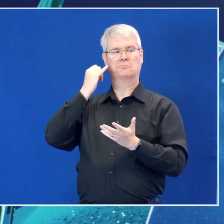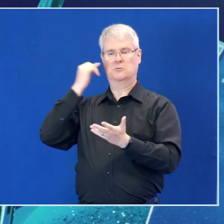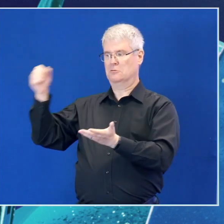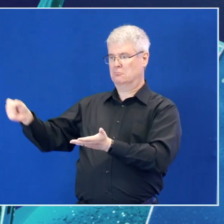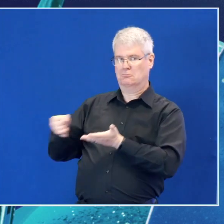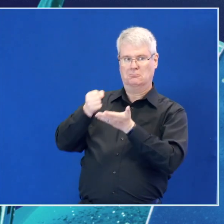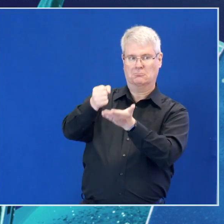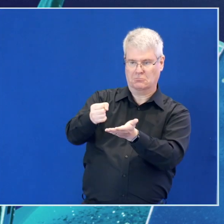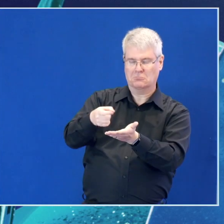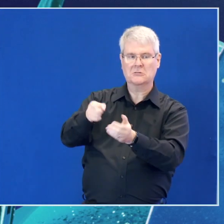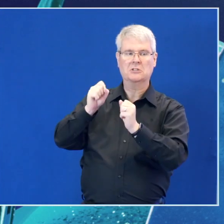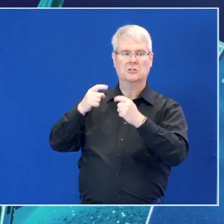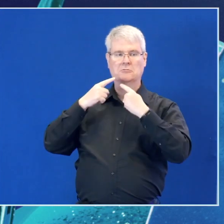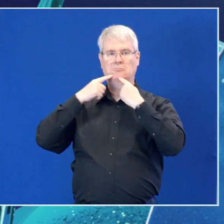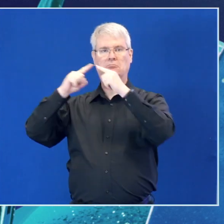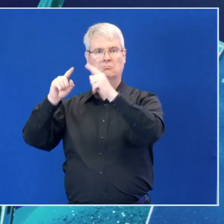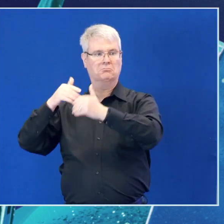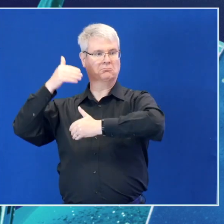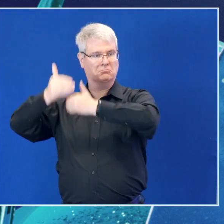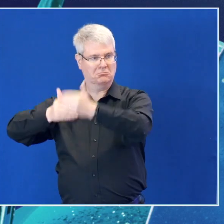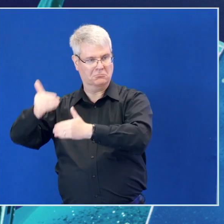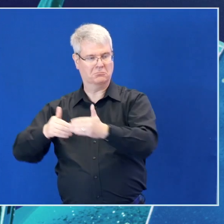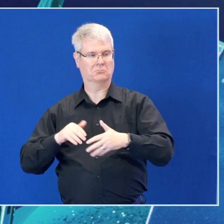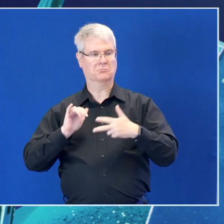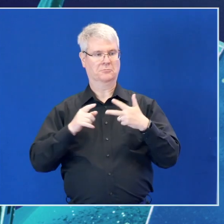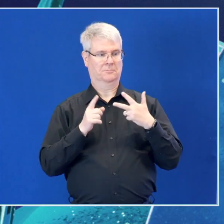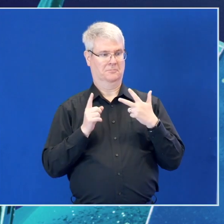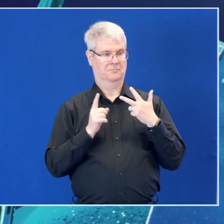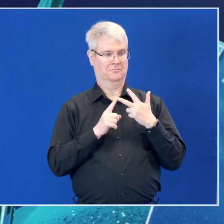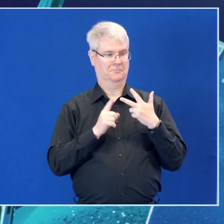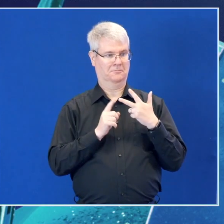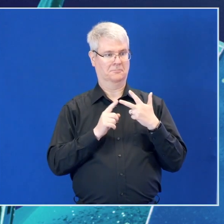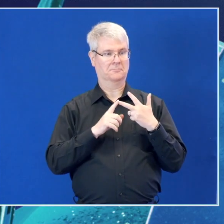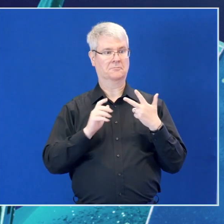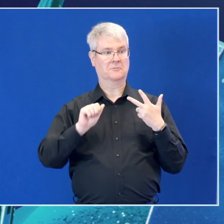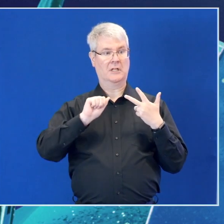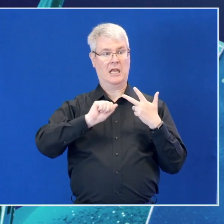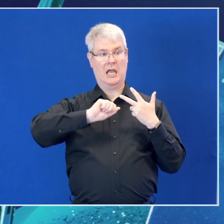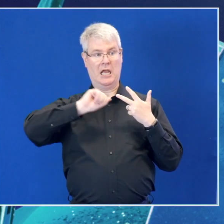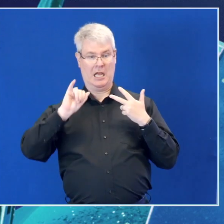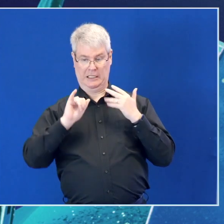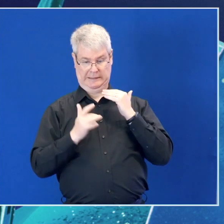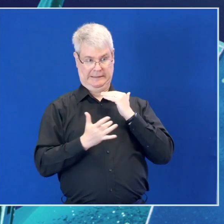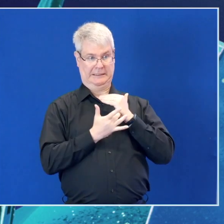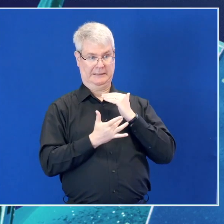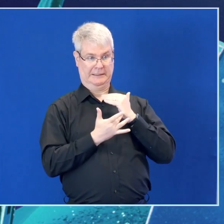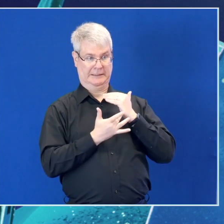And third, of course, we're going to talk about AI and technology and how emerging tools can remove barriers